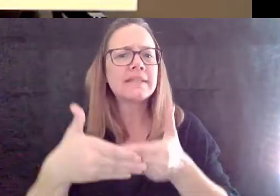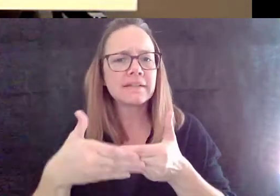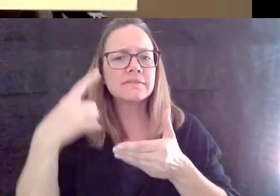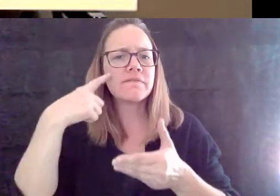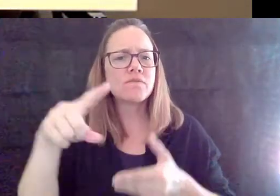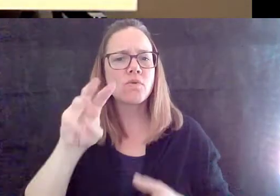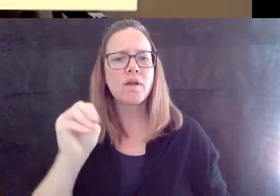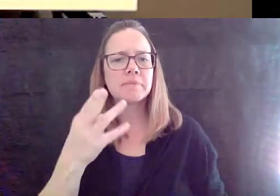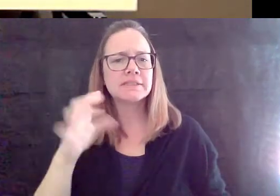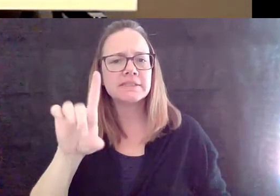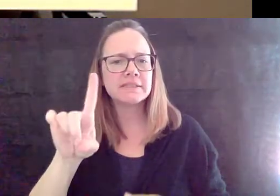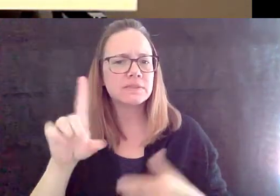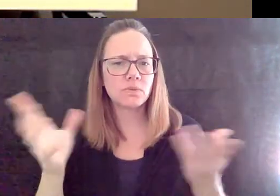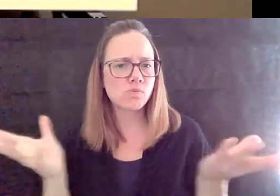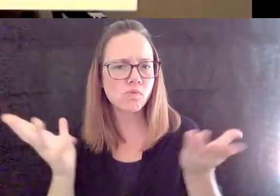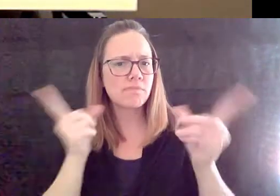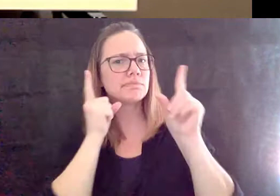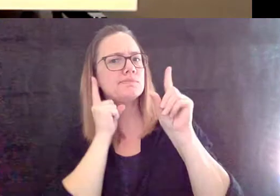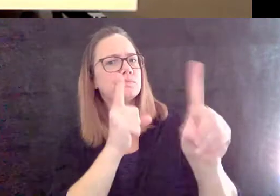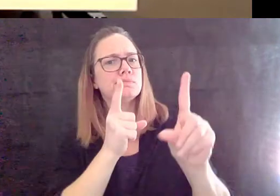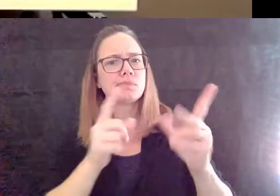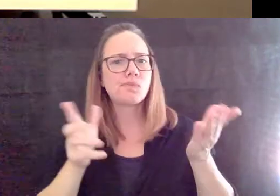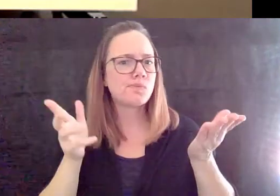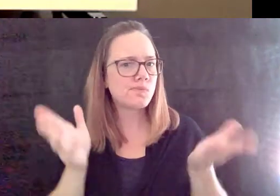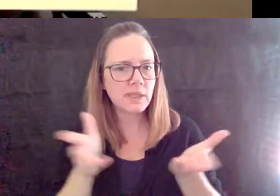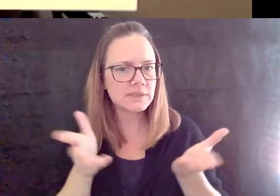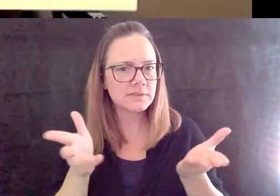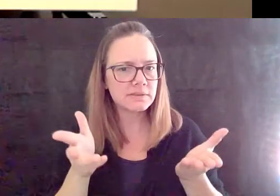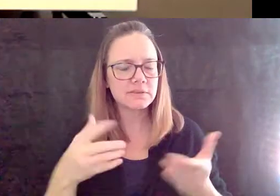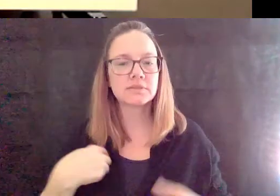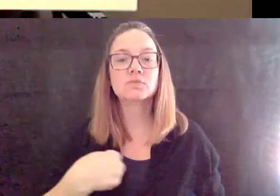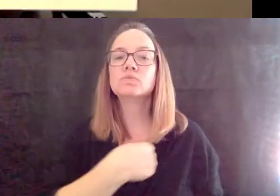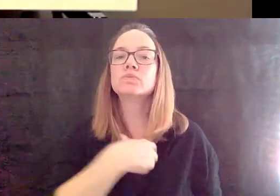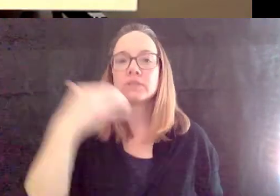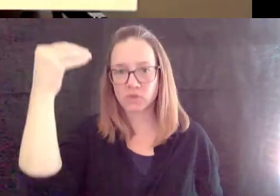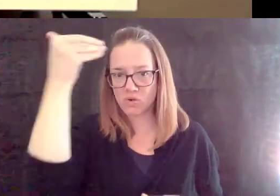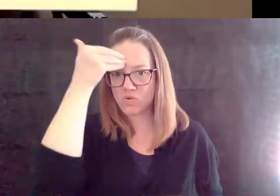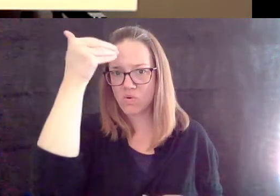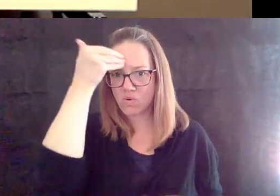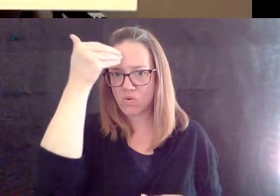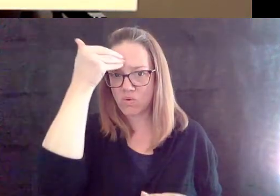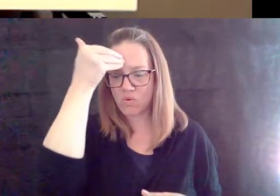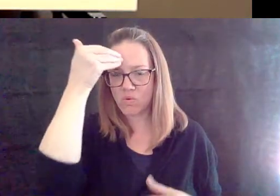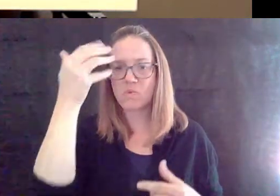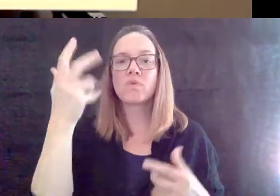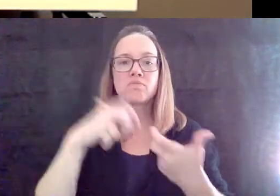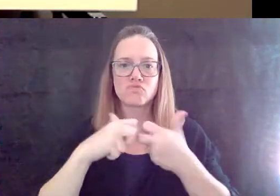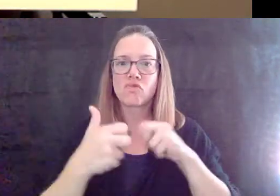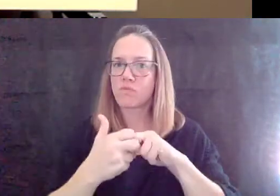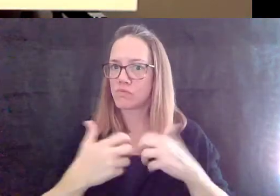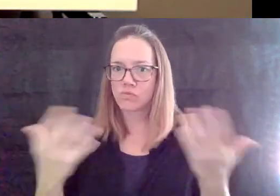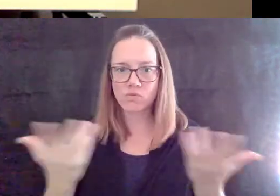And we know, right, that there's a giant access to care problem